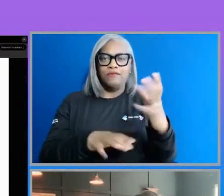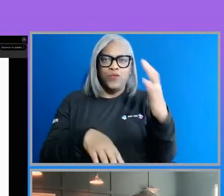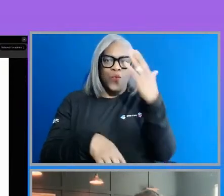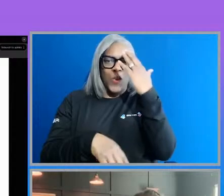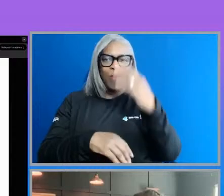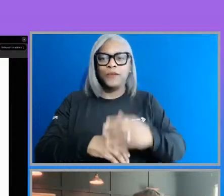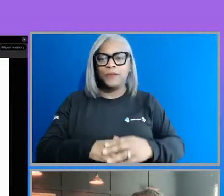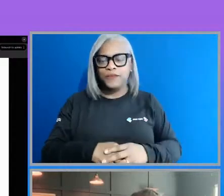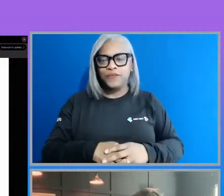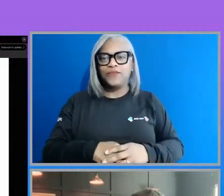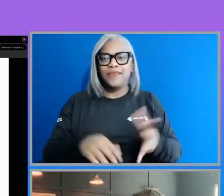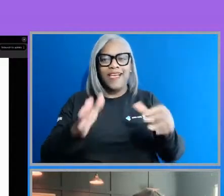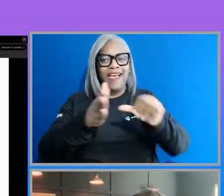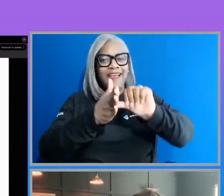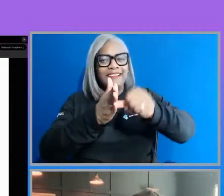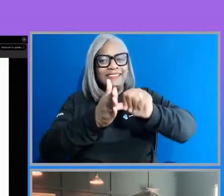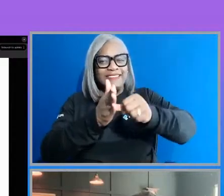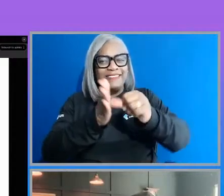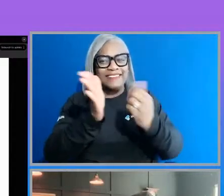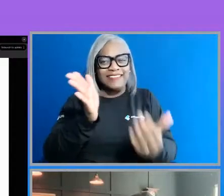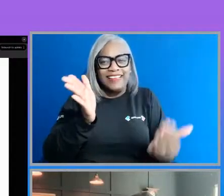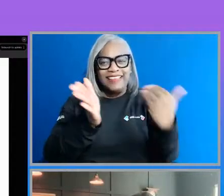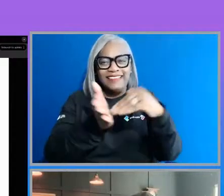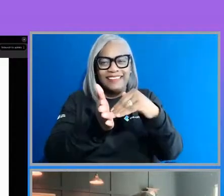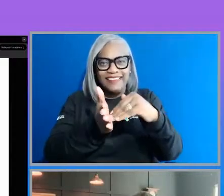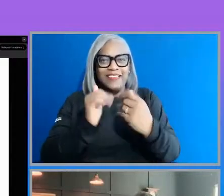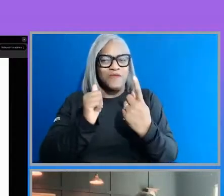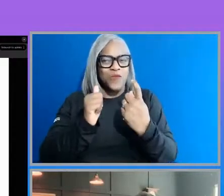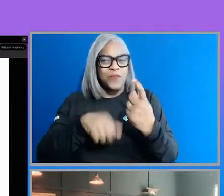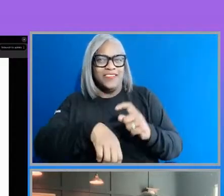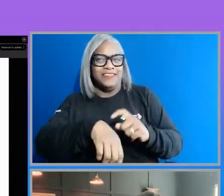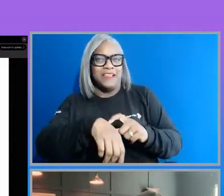drill this into your head one last time. How can we approach